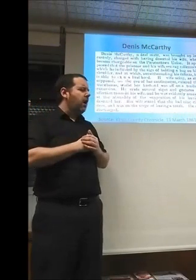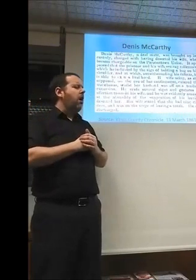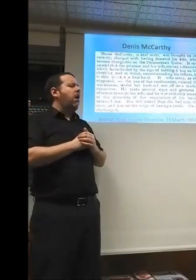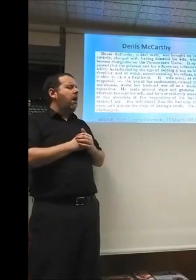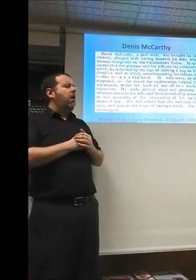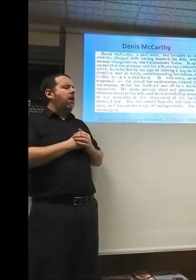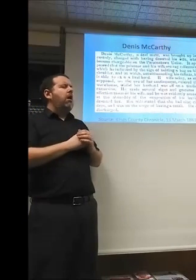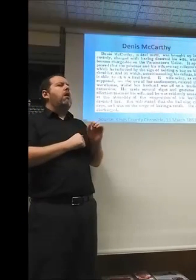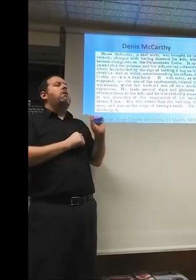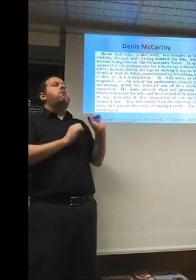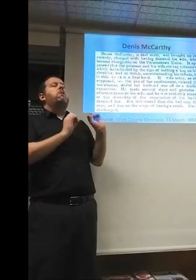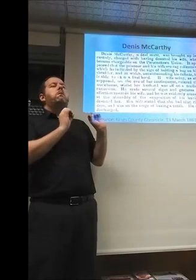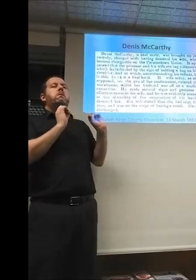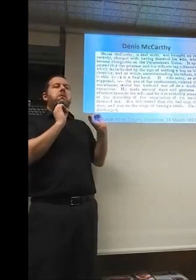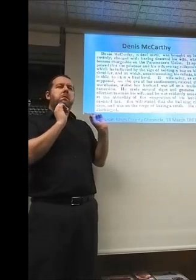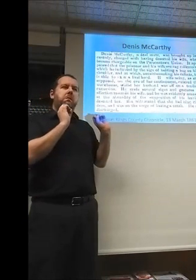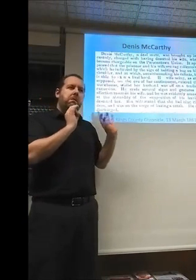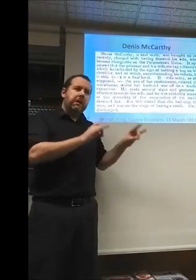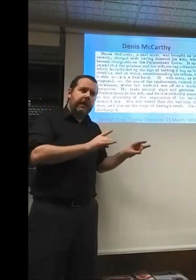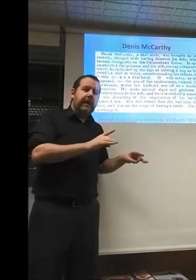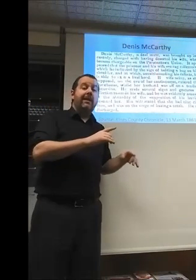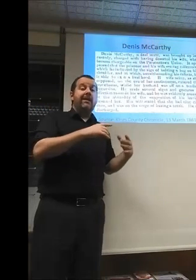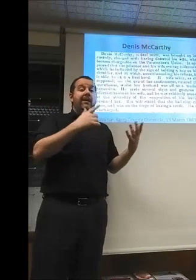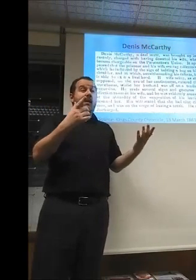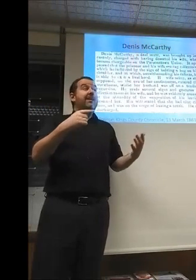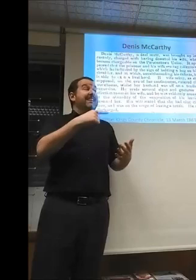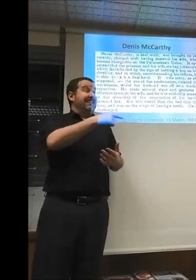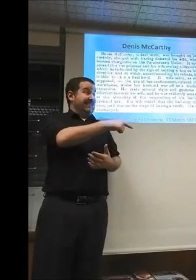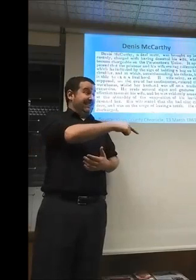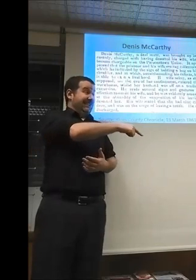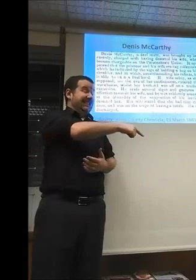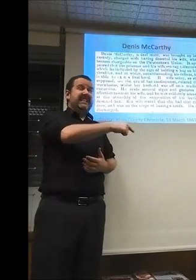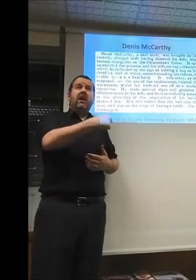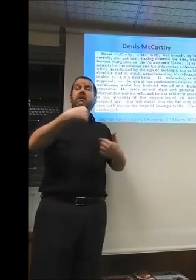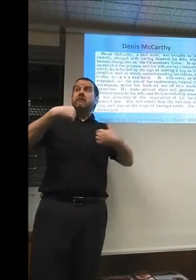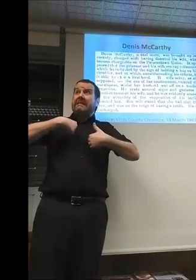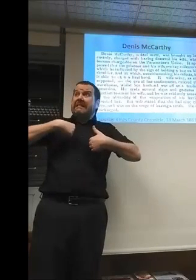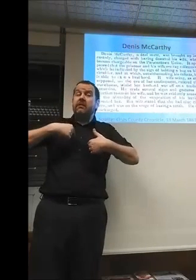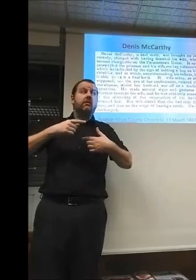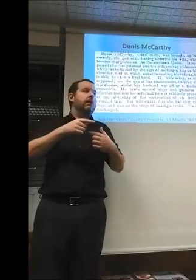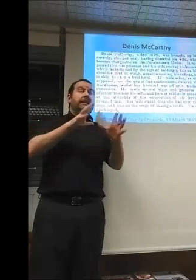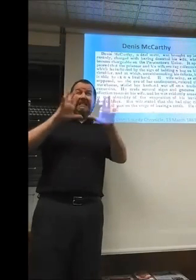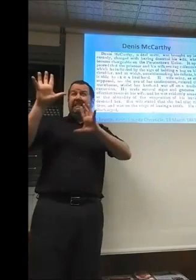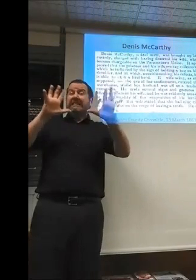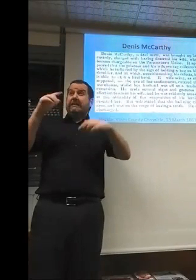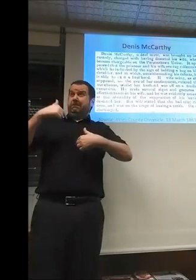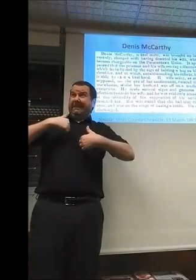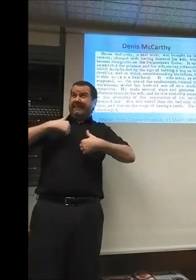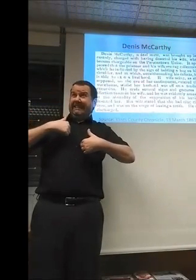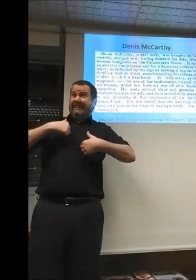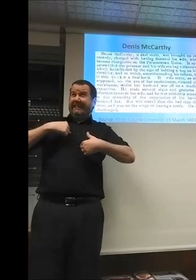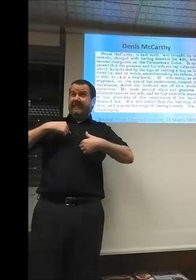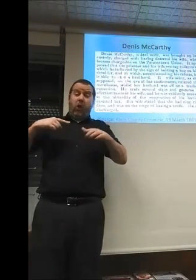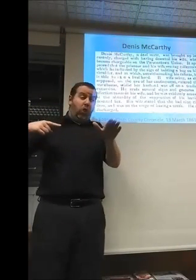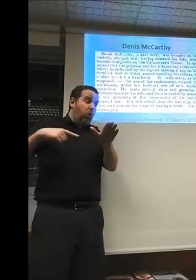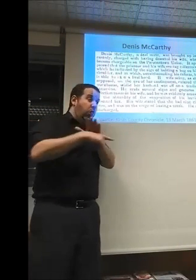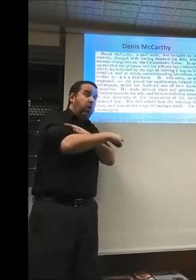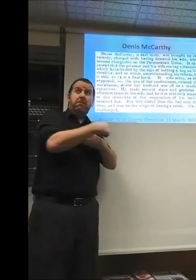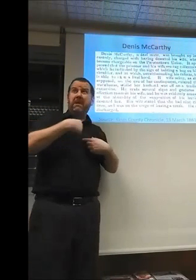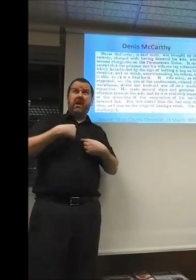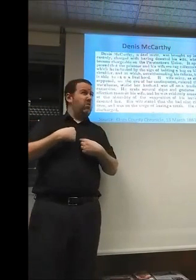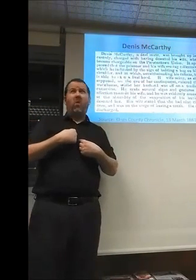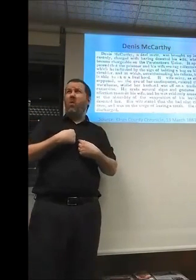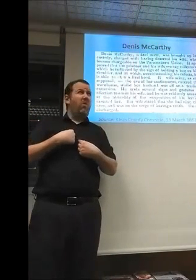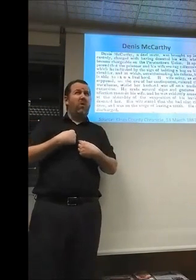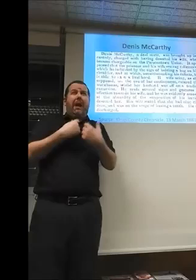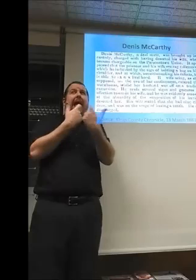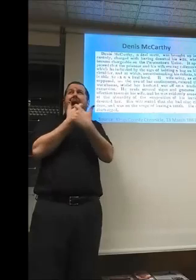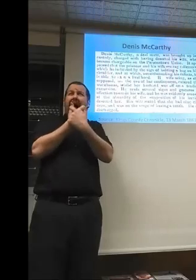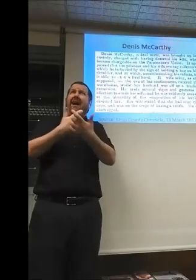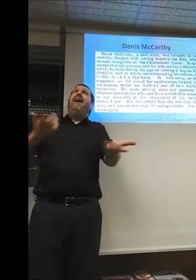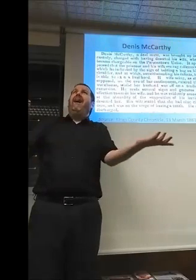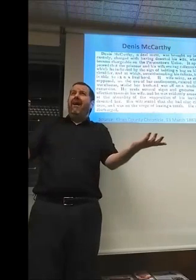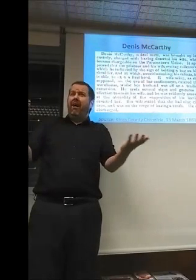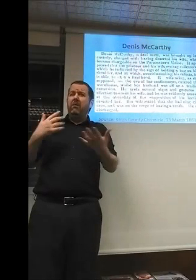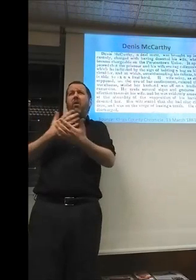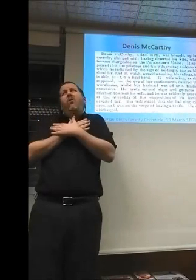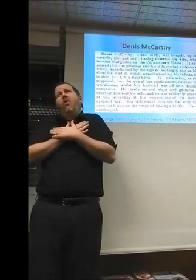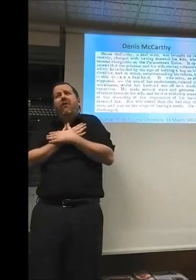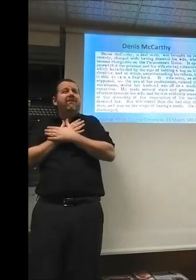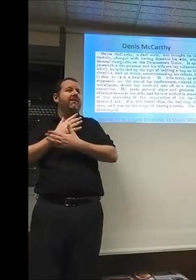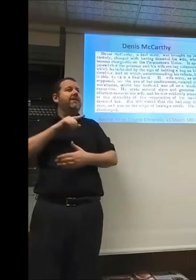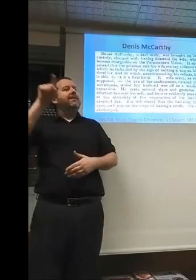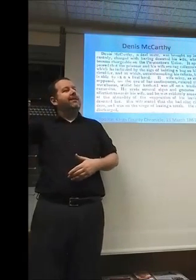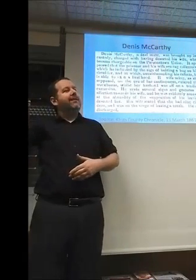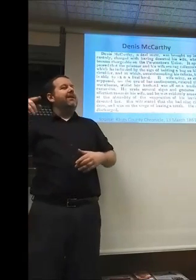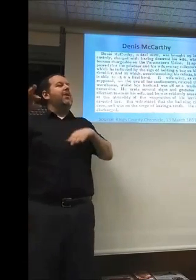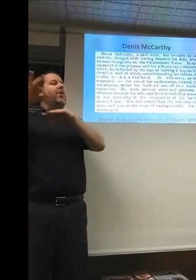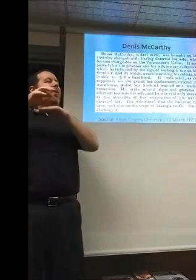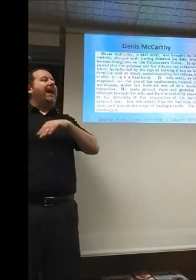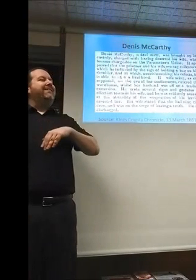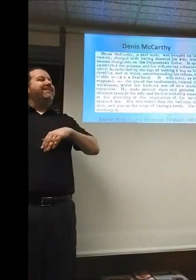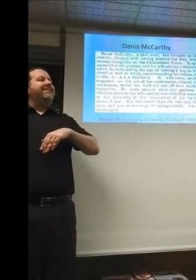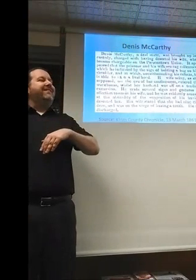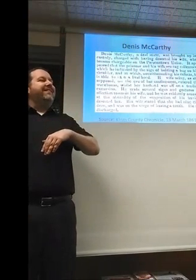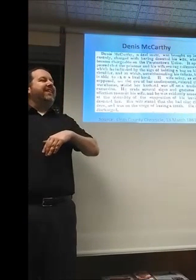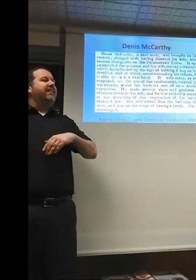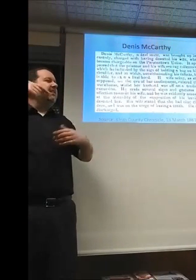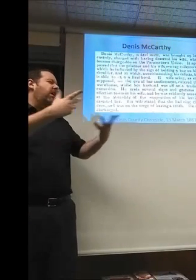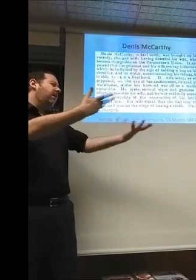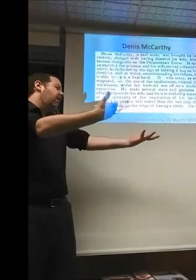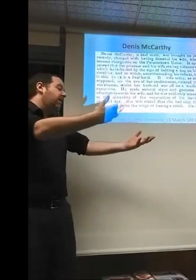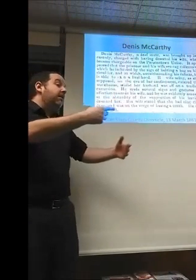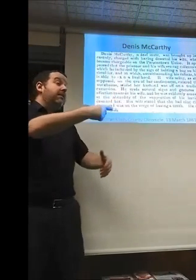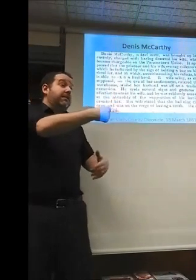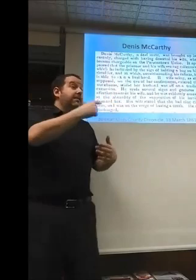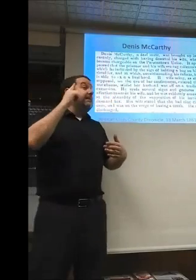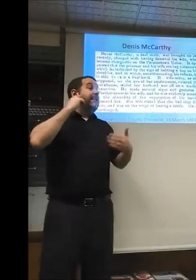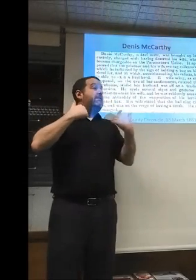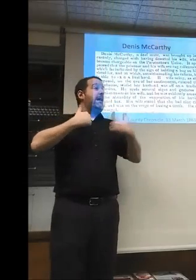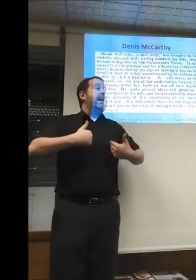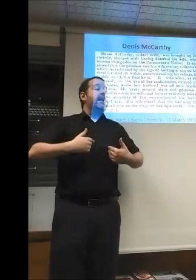It means killing your own child and I will talk about that later in more detail.